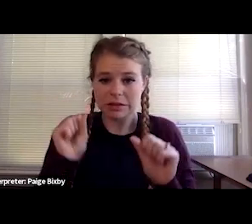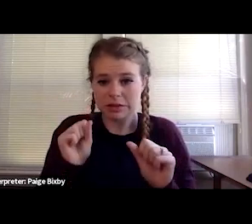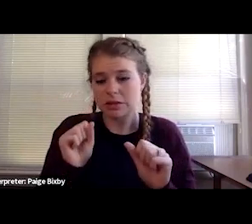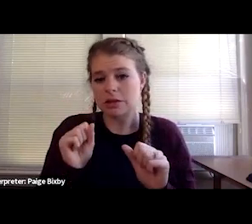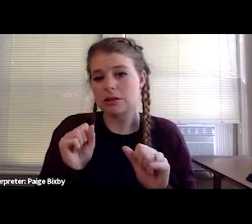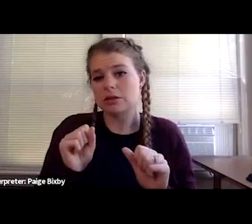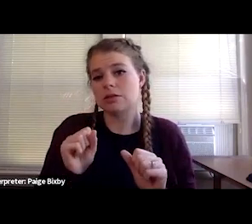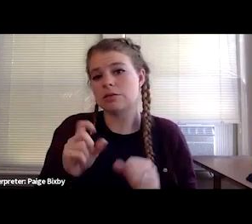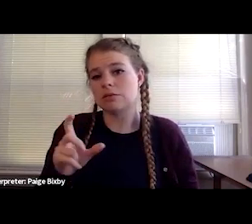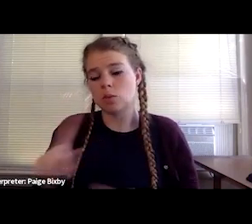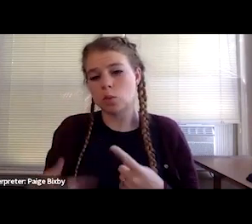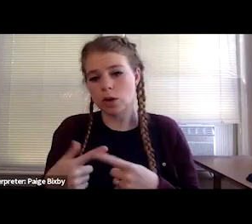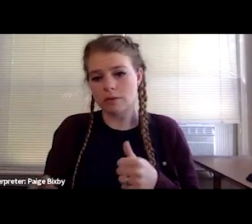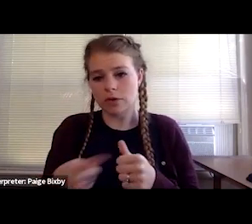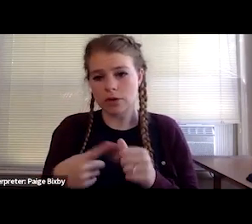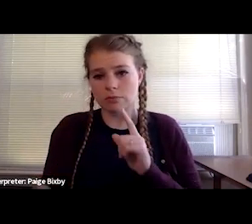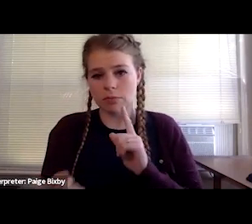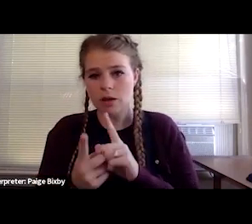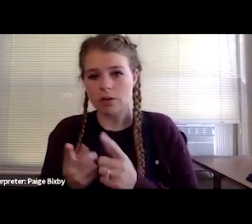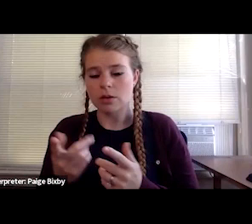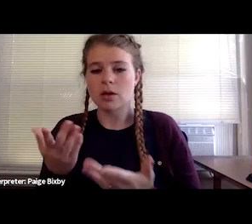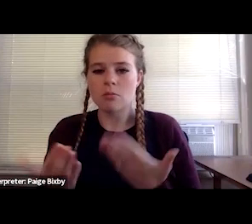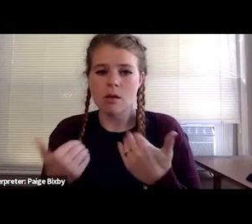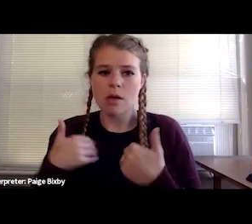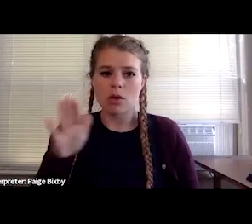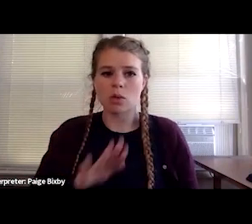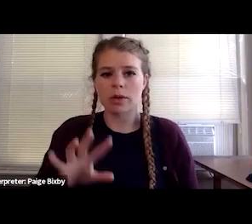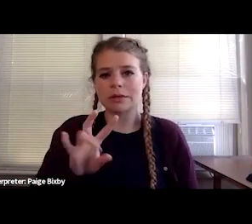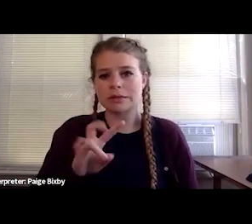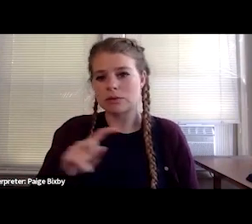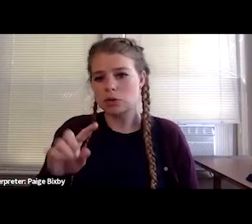I probably had seven or eight infections going on on me